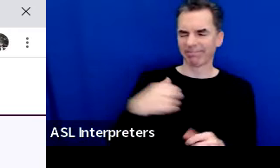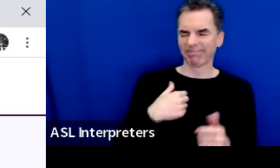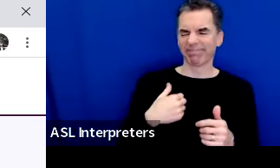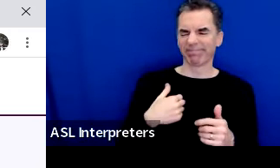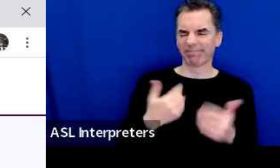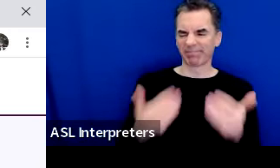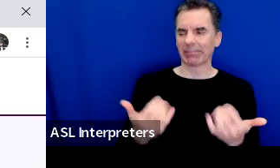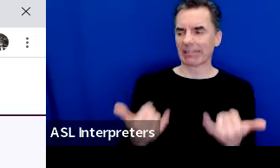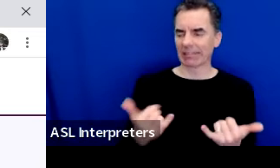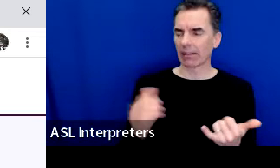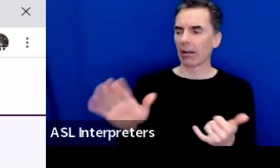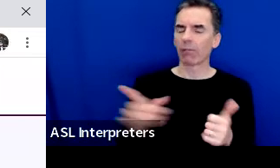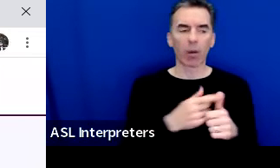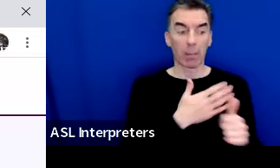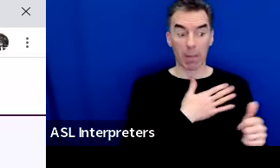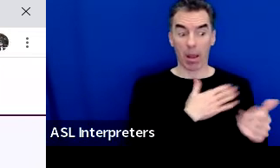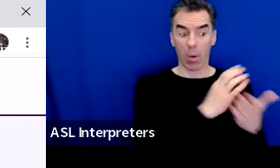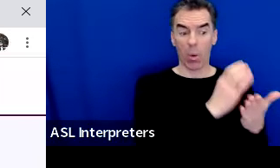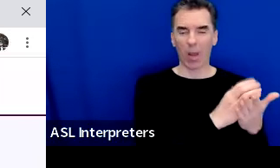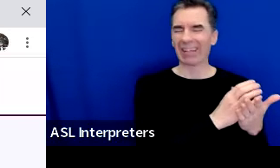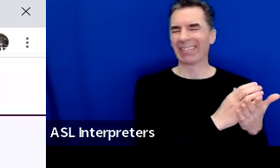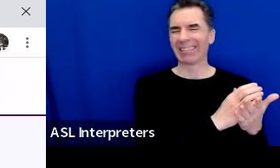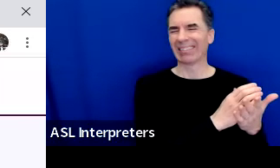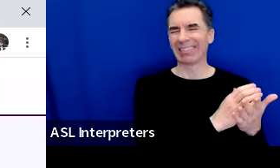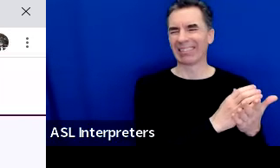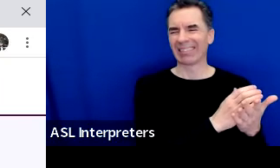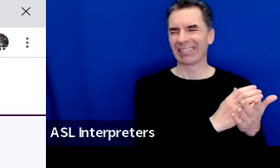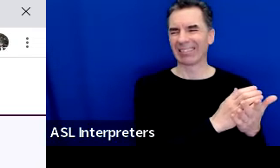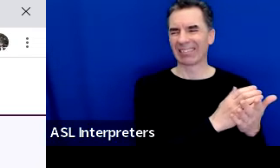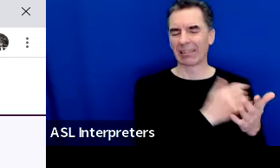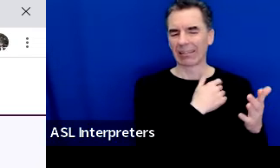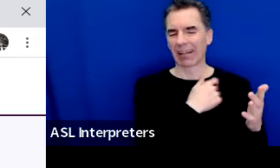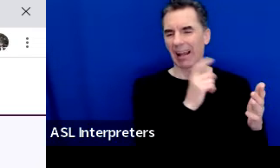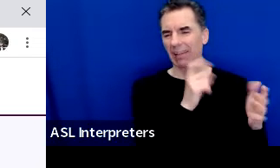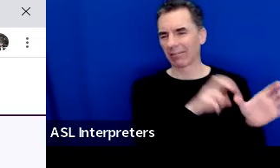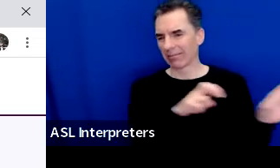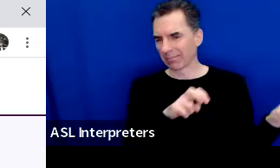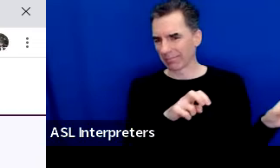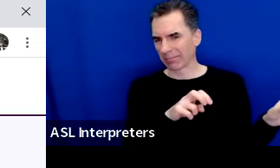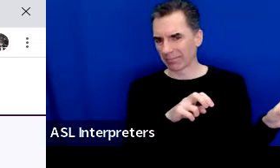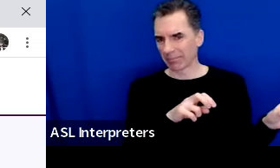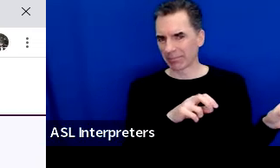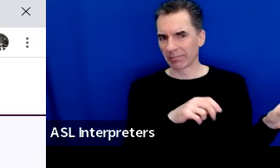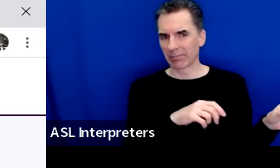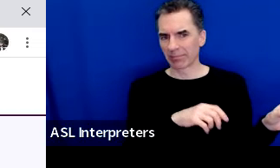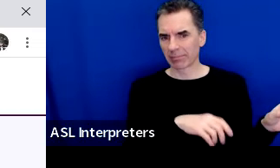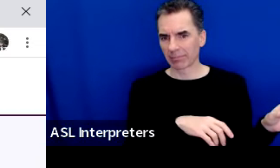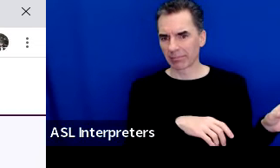But I needed to get out of my class because I can't do my course because that person is in practice. Once it's in progress, you can't, like, redo the whole course.